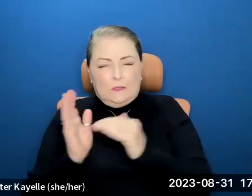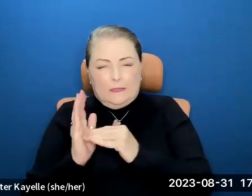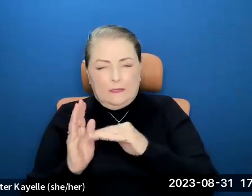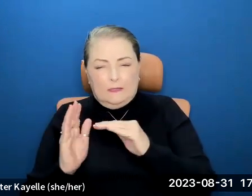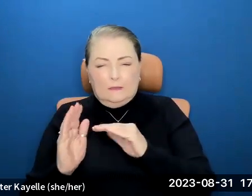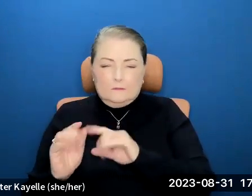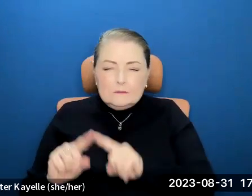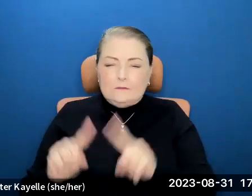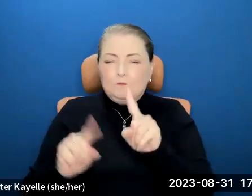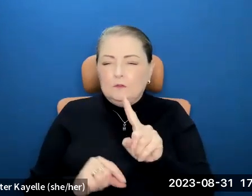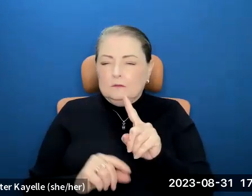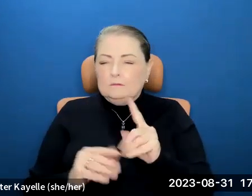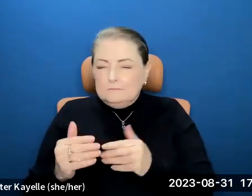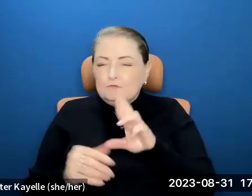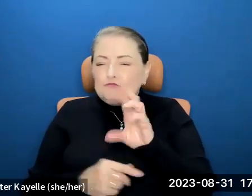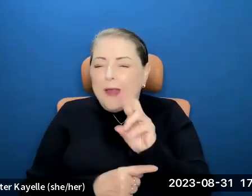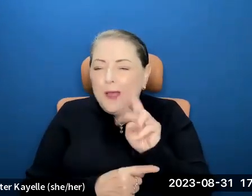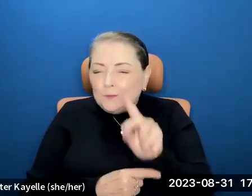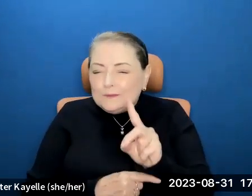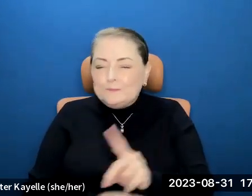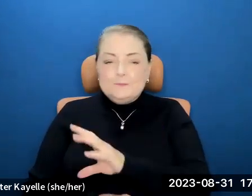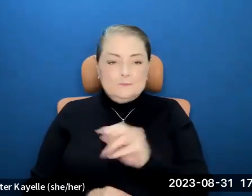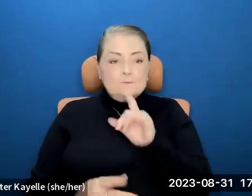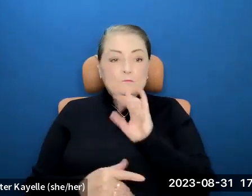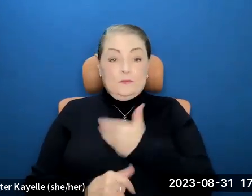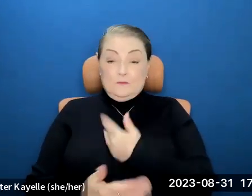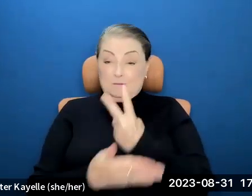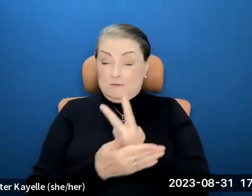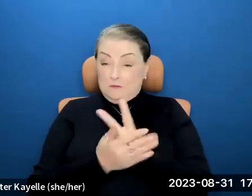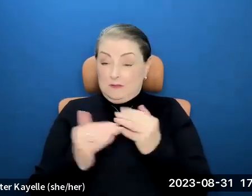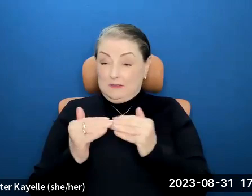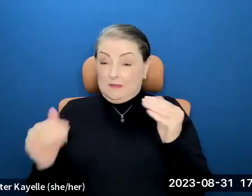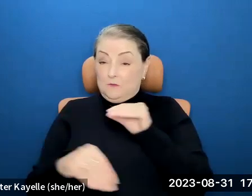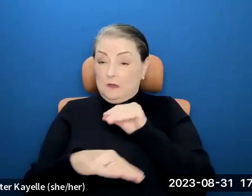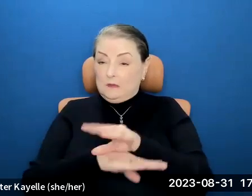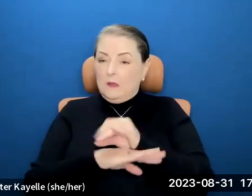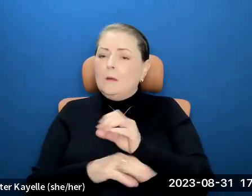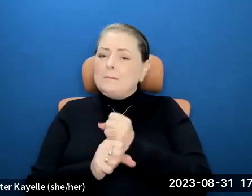oh so for Masters level counselors we are considering creating a pathway for students